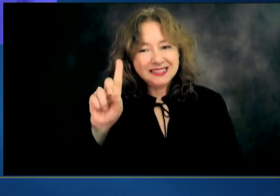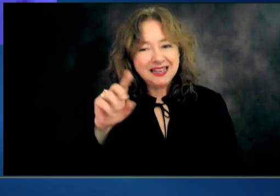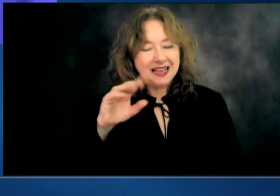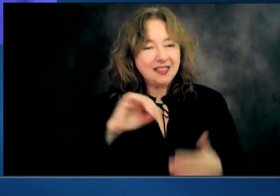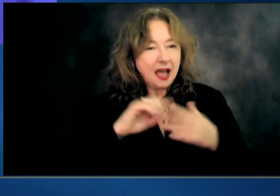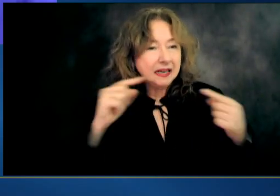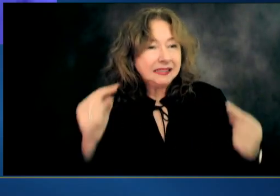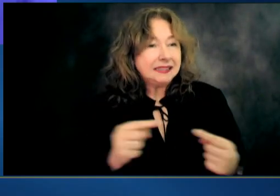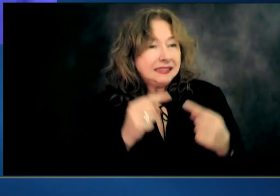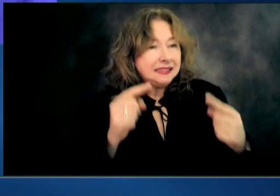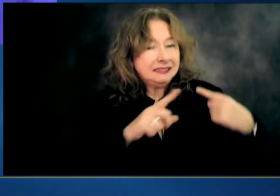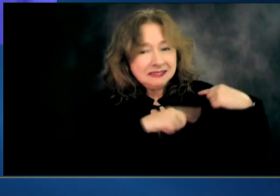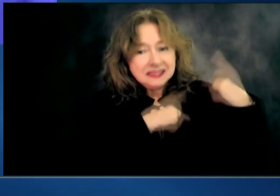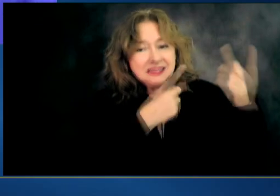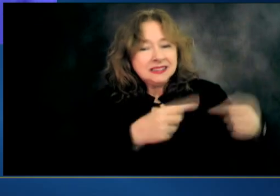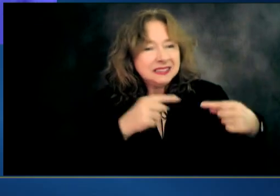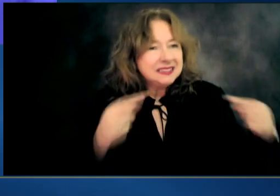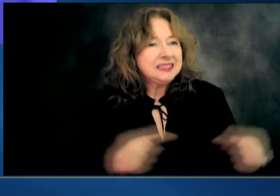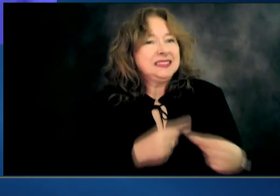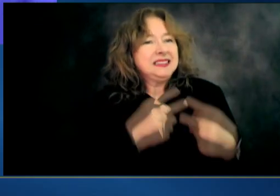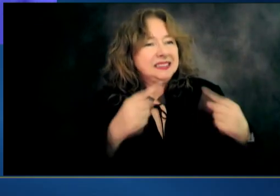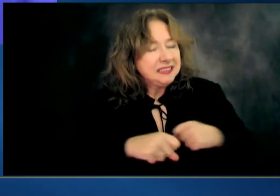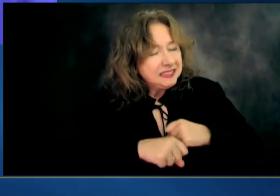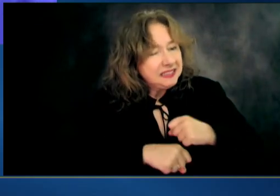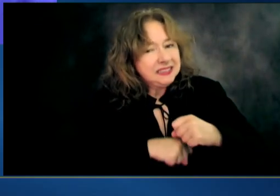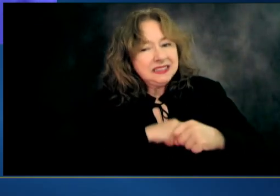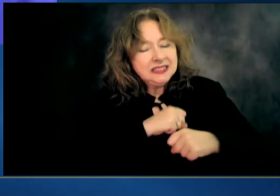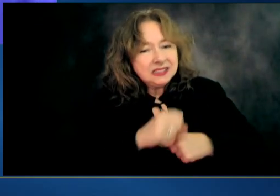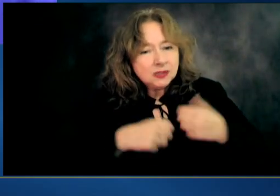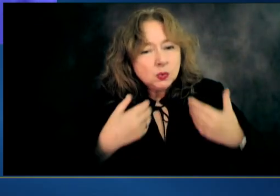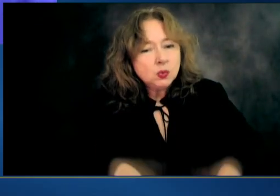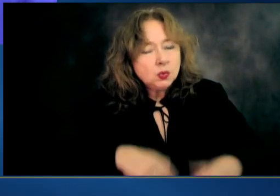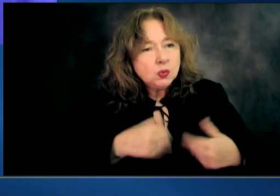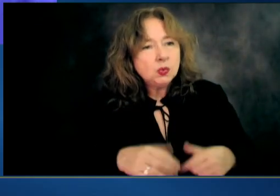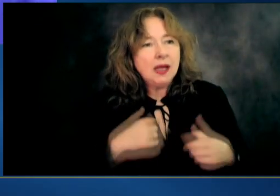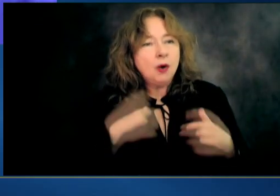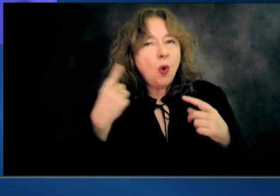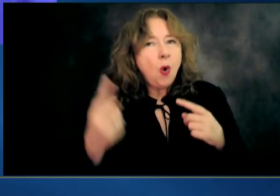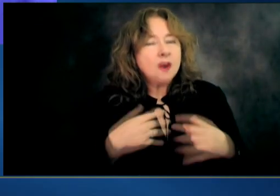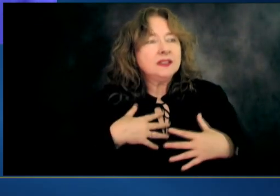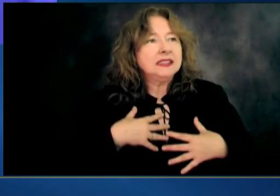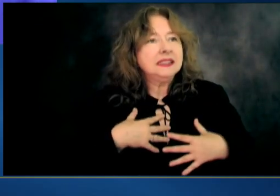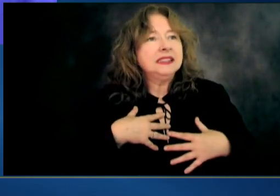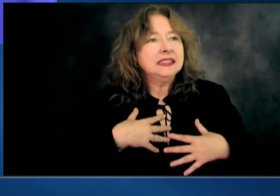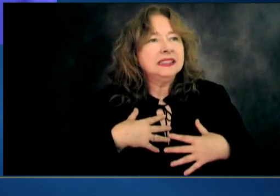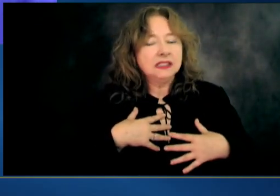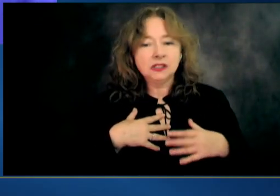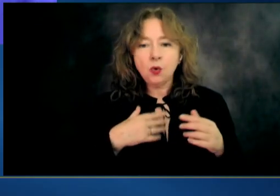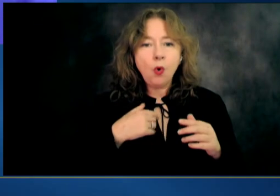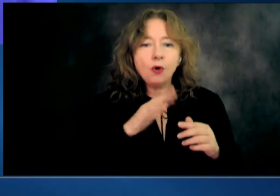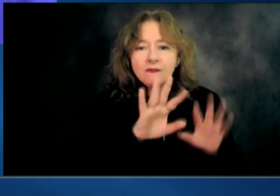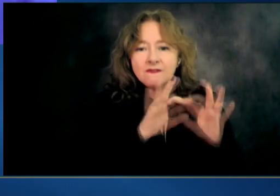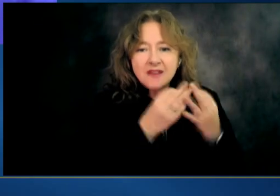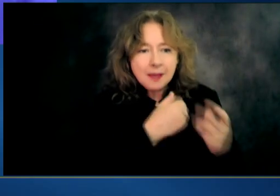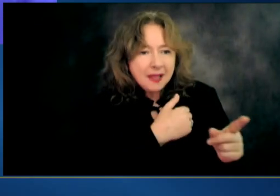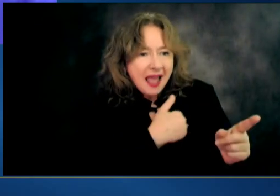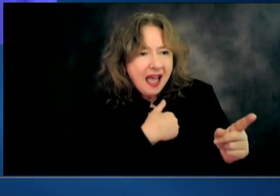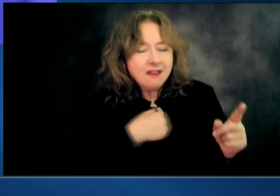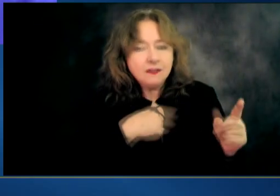to rid you of the constant fear that you're going to lose your loved one. And so,